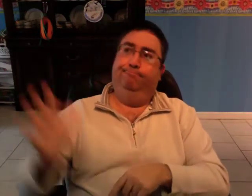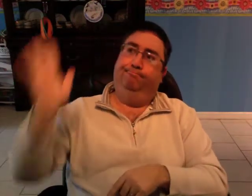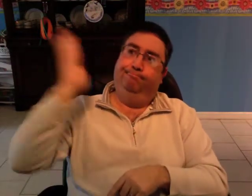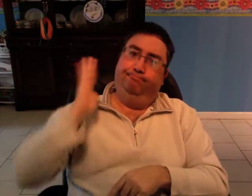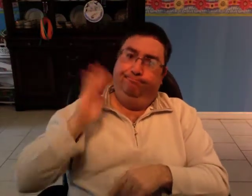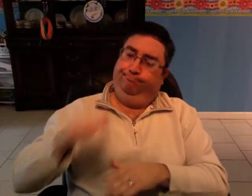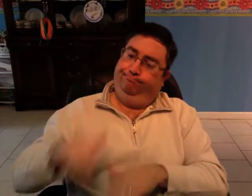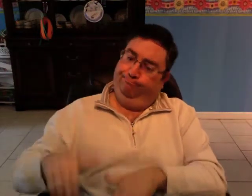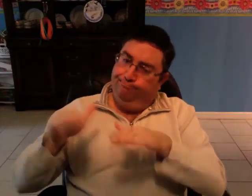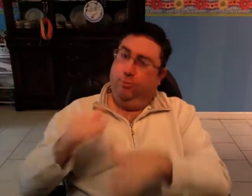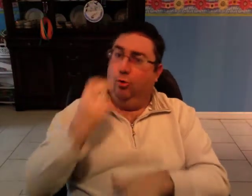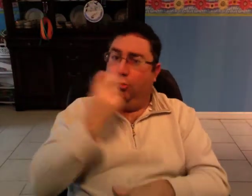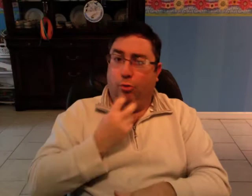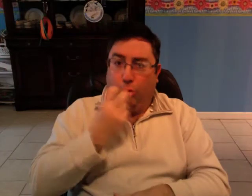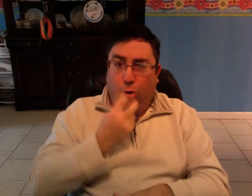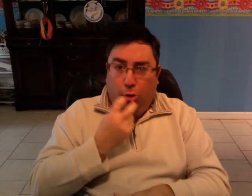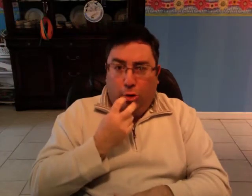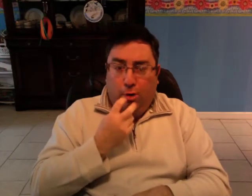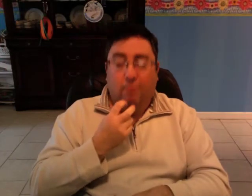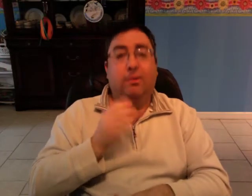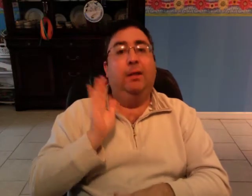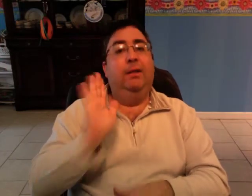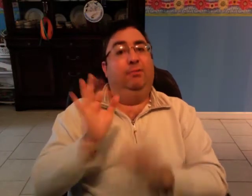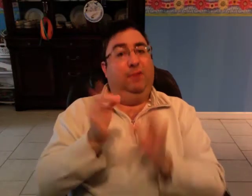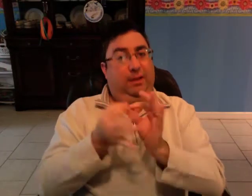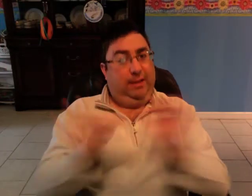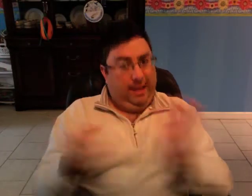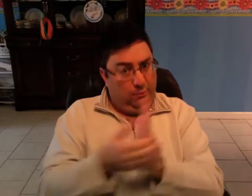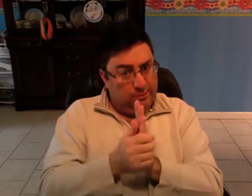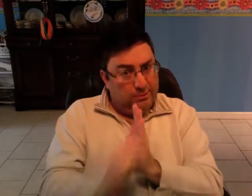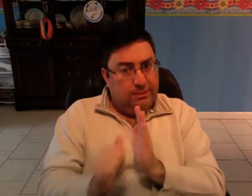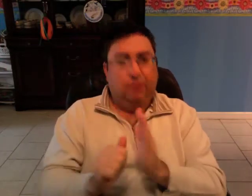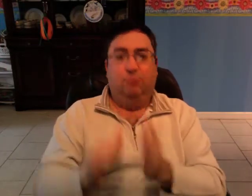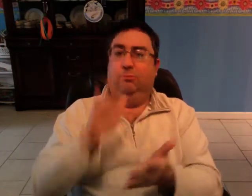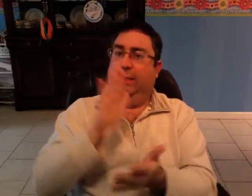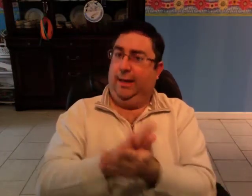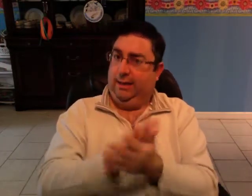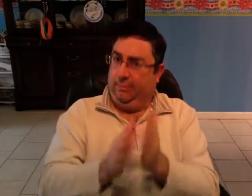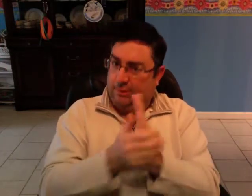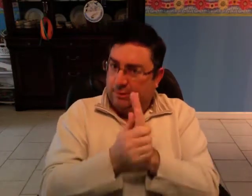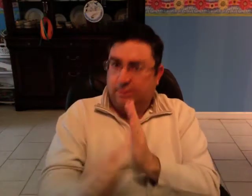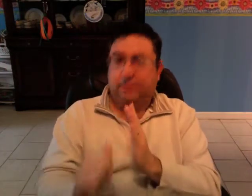or were oral, and their language skills and academic skills